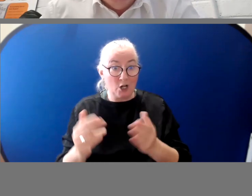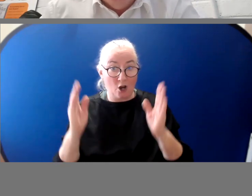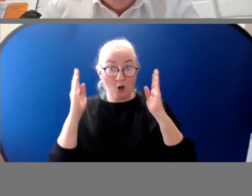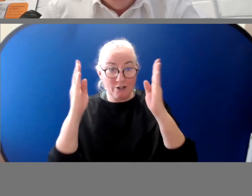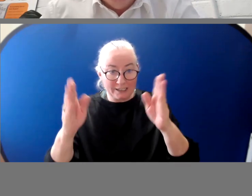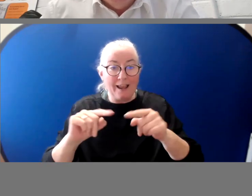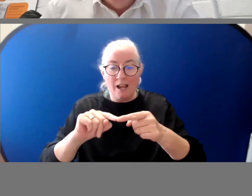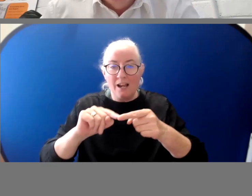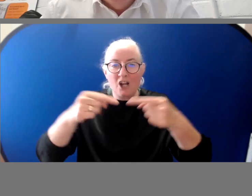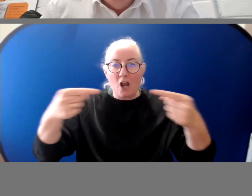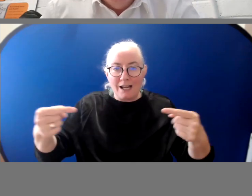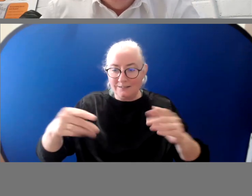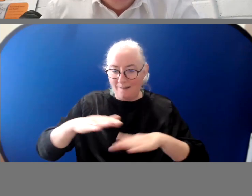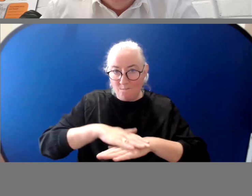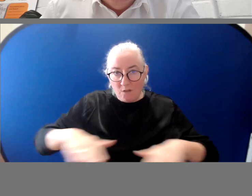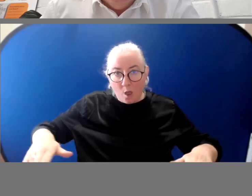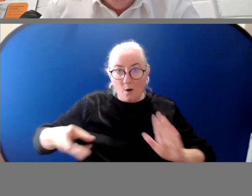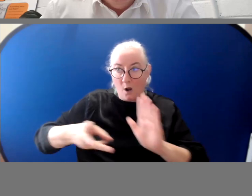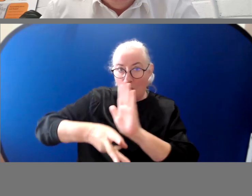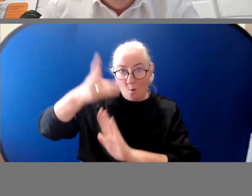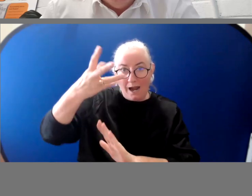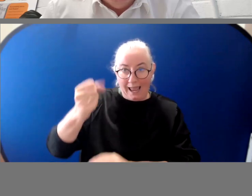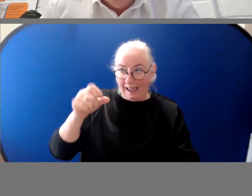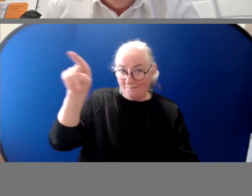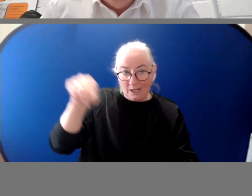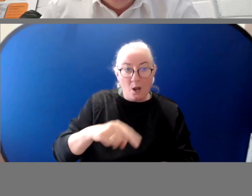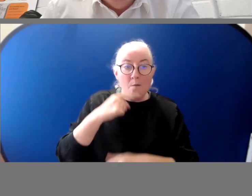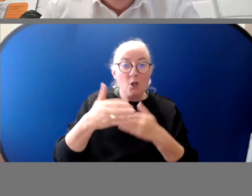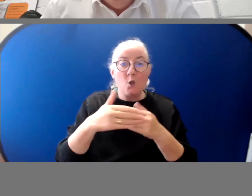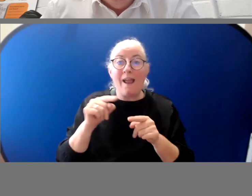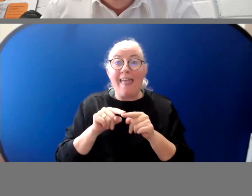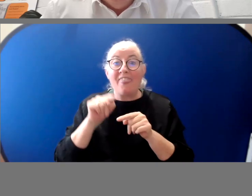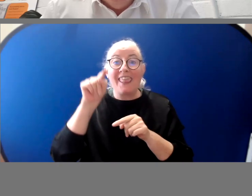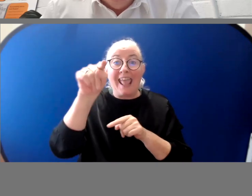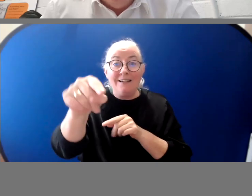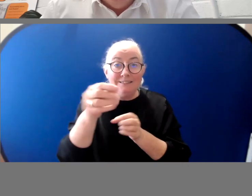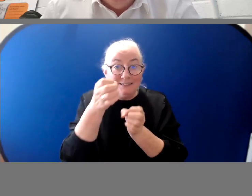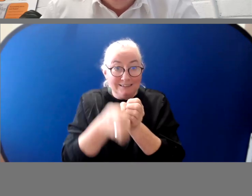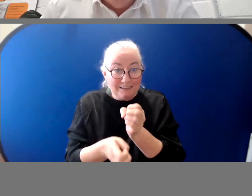between the floor and the walls the door at the end of the corridor is well is a different color